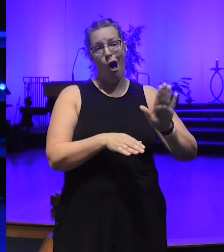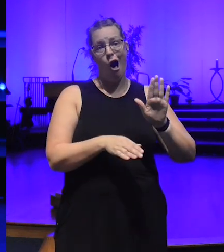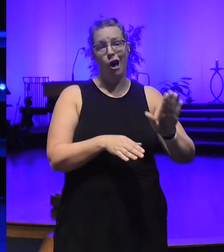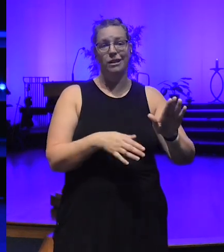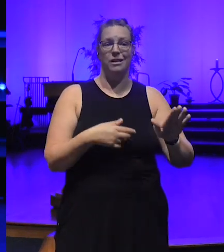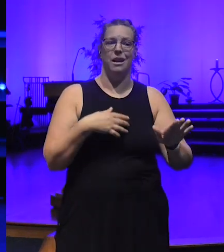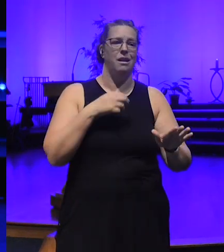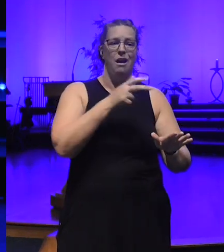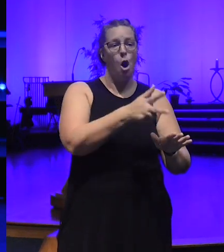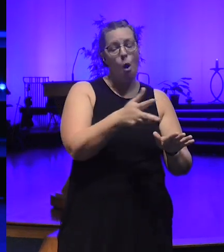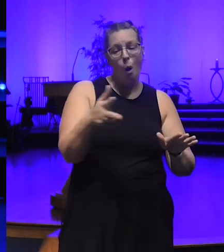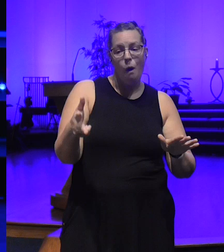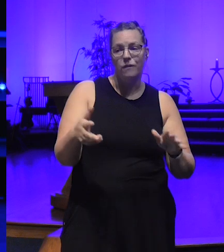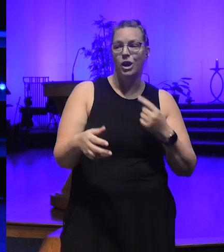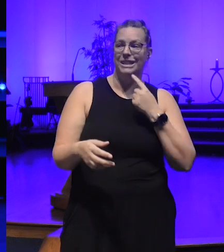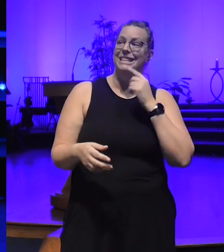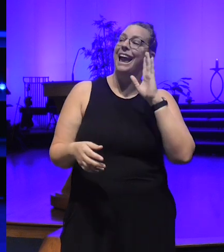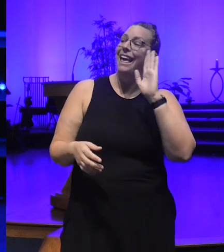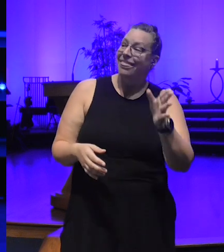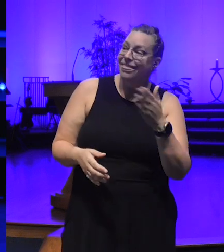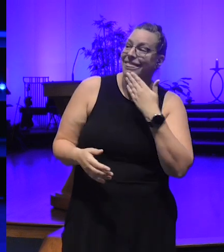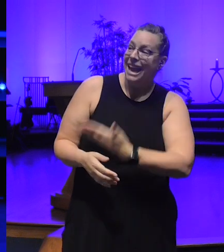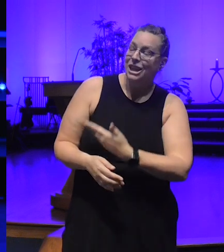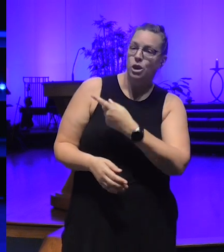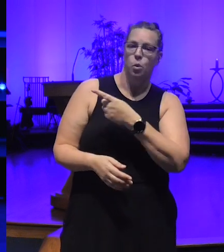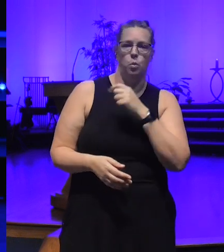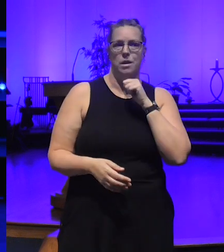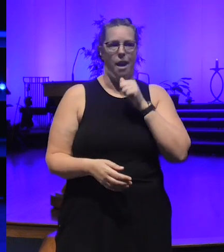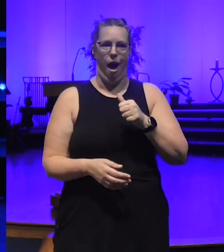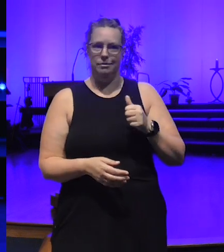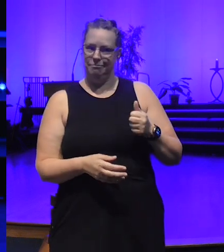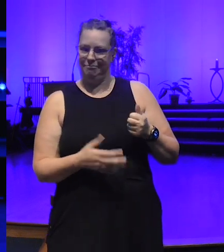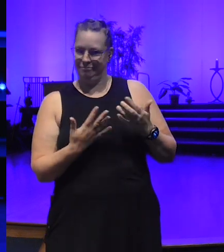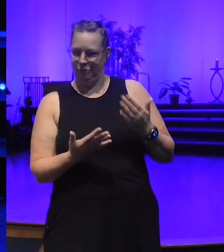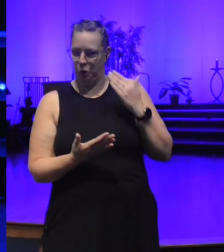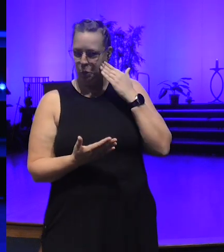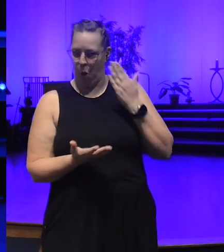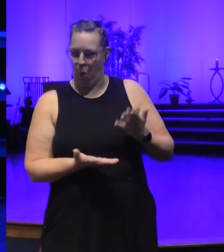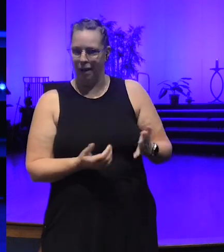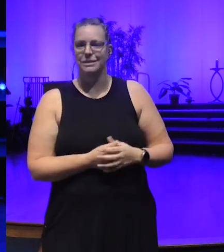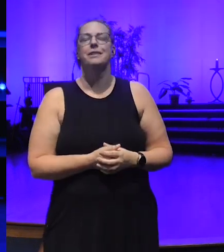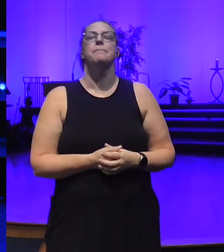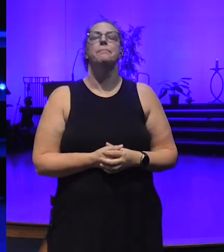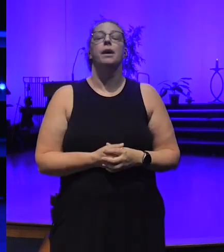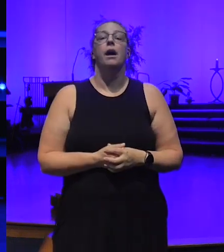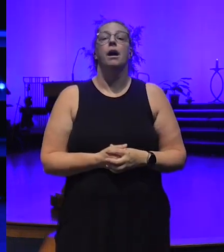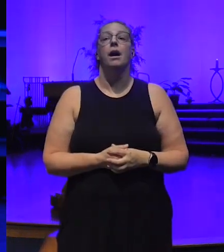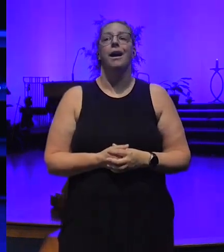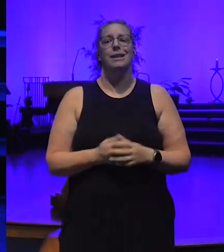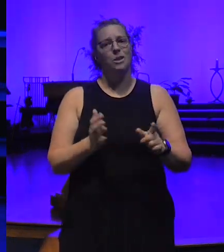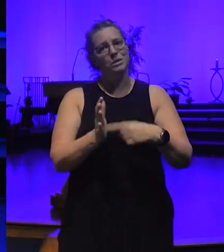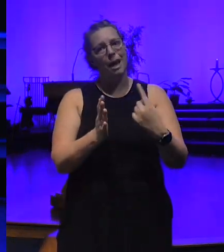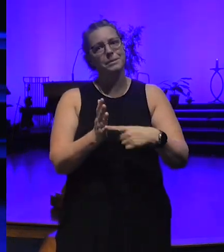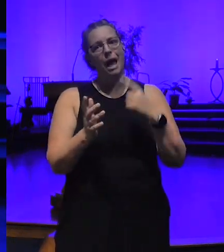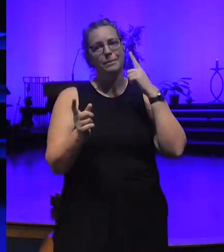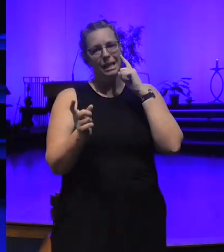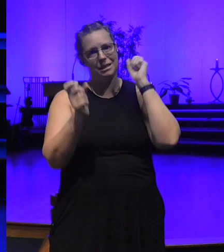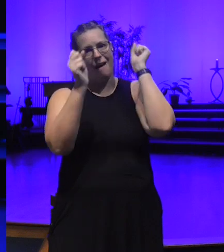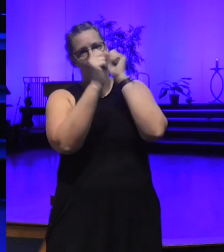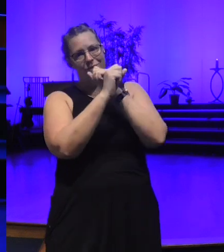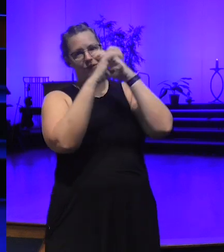what it's good sometimes to go to these visuals to reflect back to ourselves to remind us that I